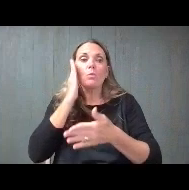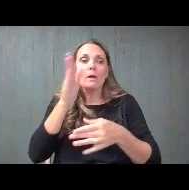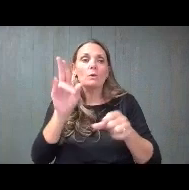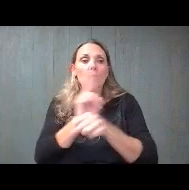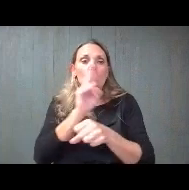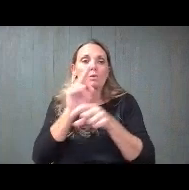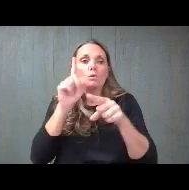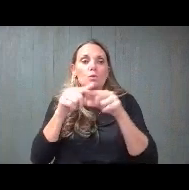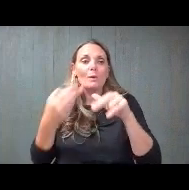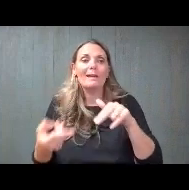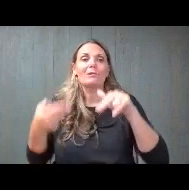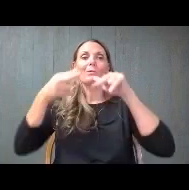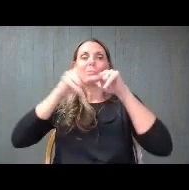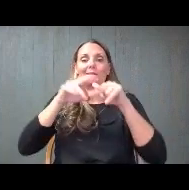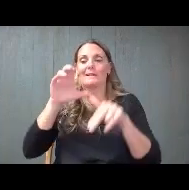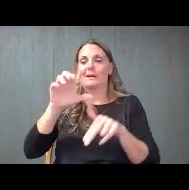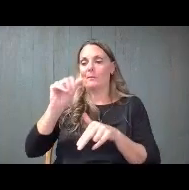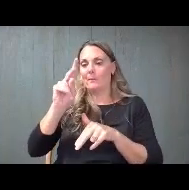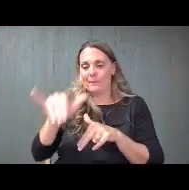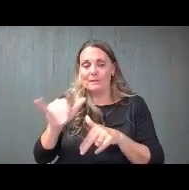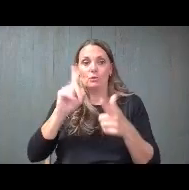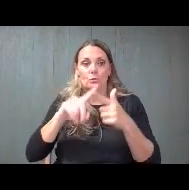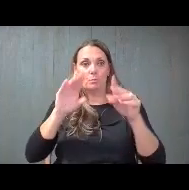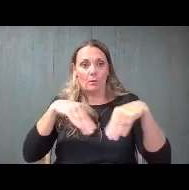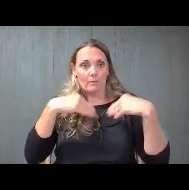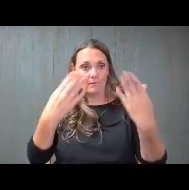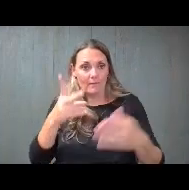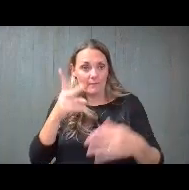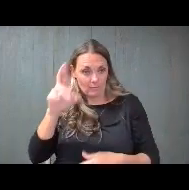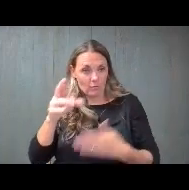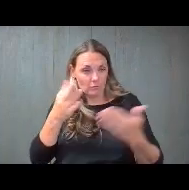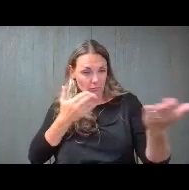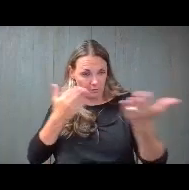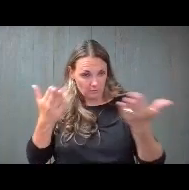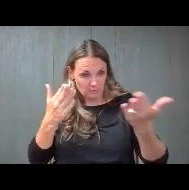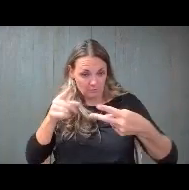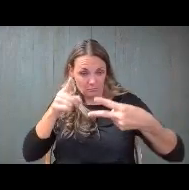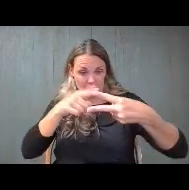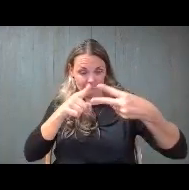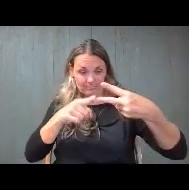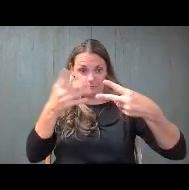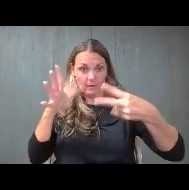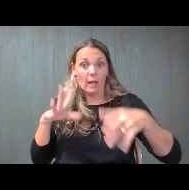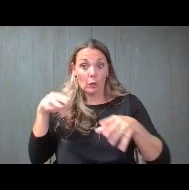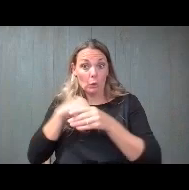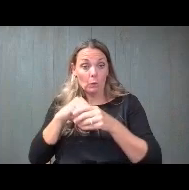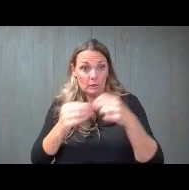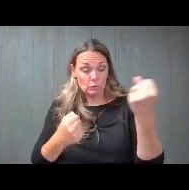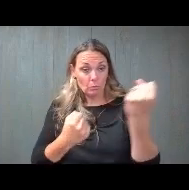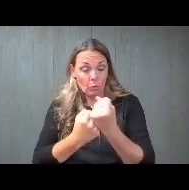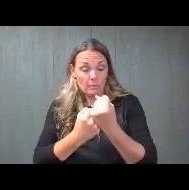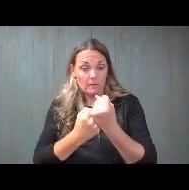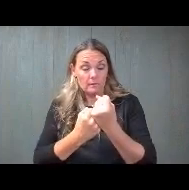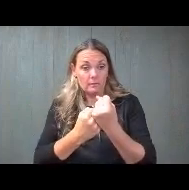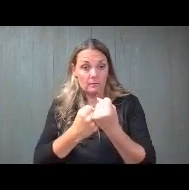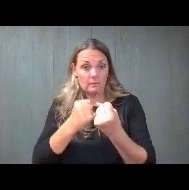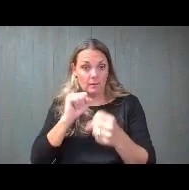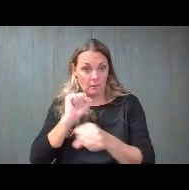capacity to provide VR employment services, including supported employee employment services